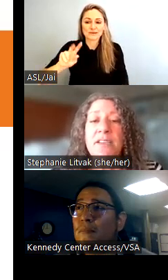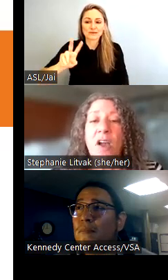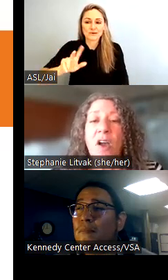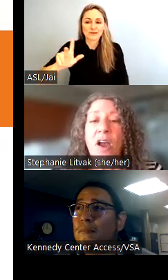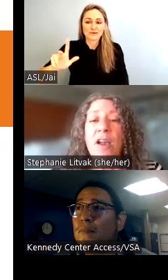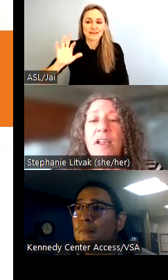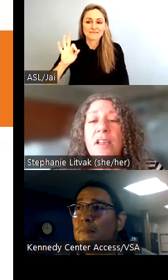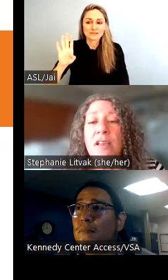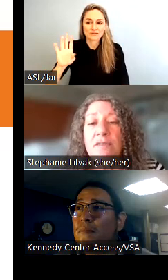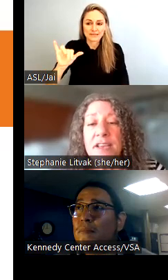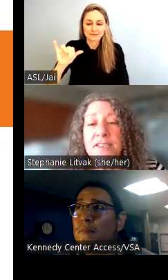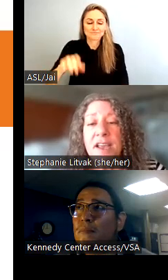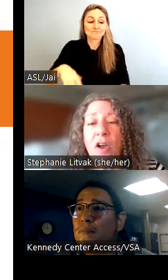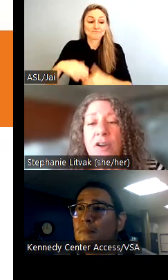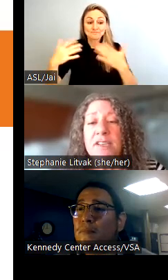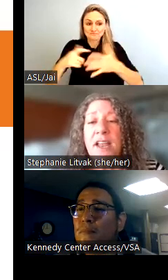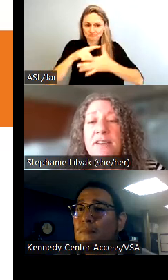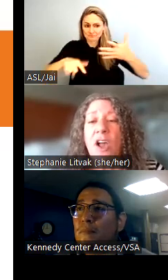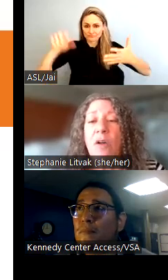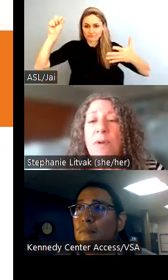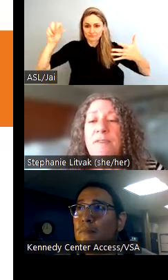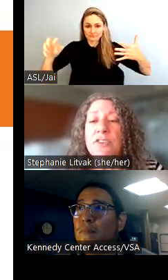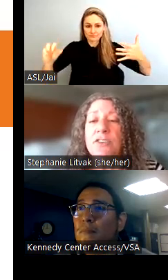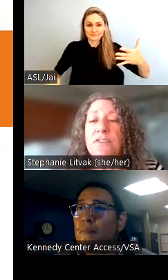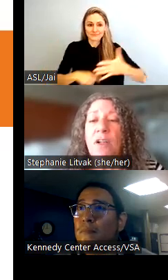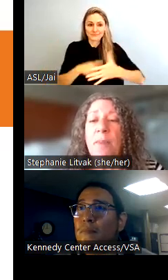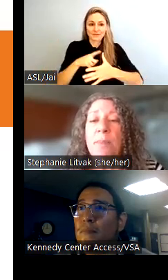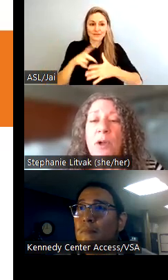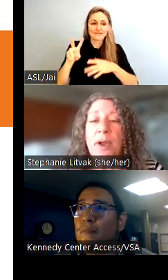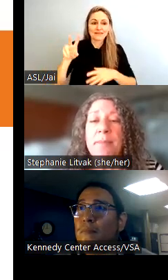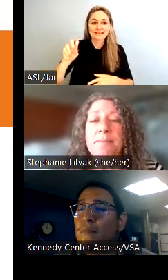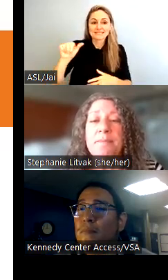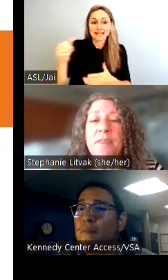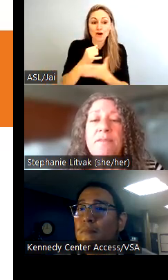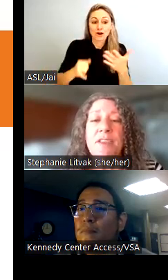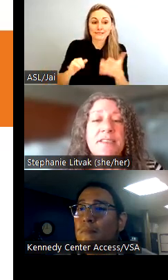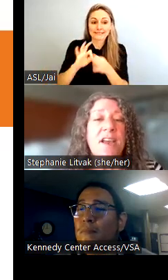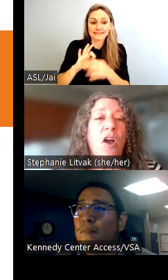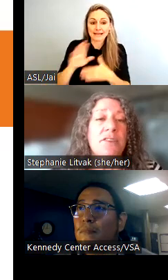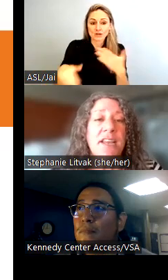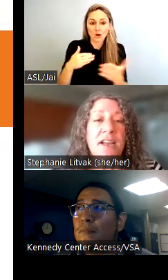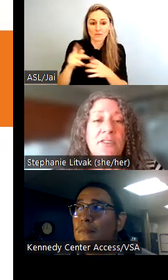These are VSA Arts Connect All Professional Development Program, VSA Arts Connect All